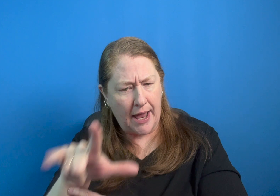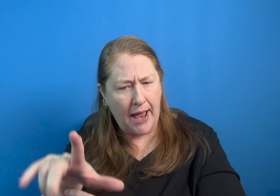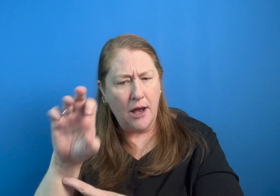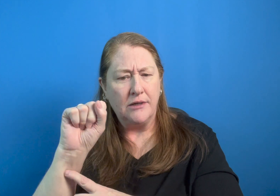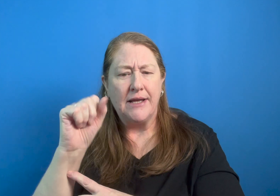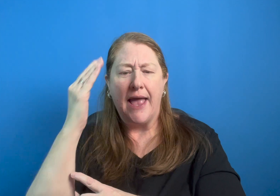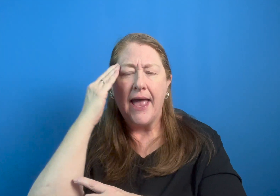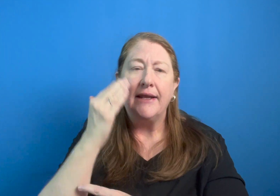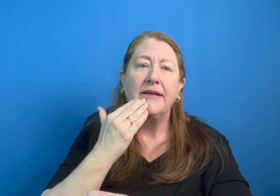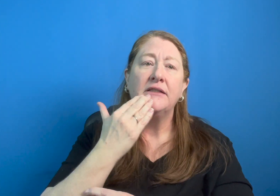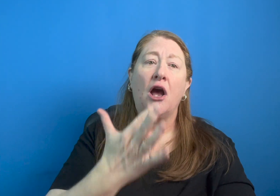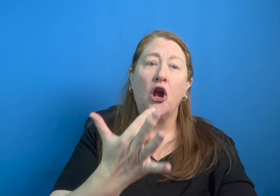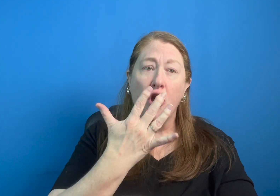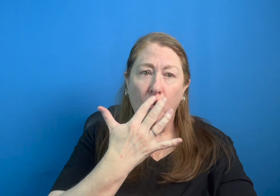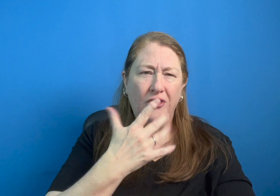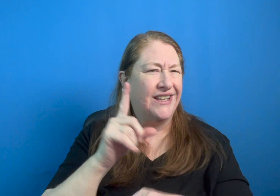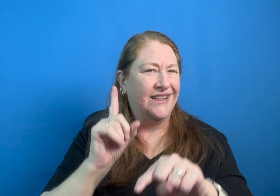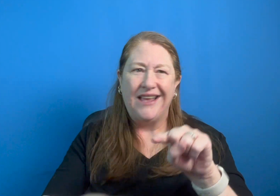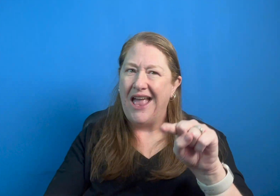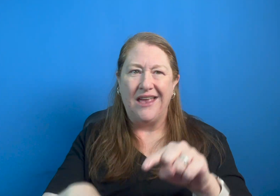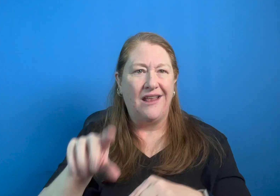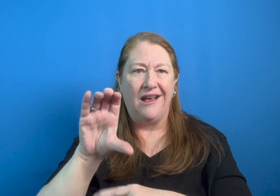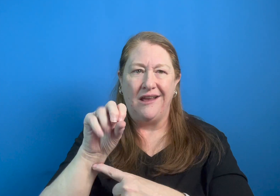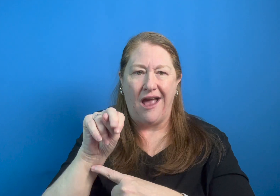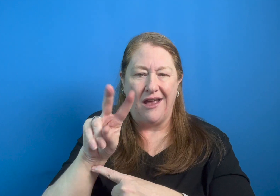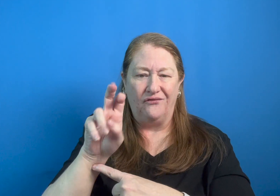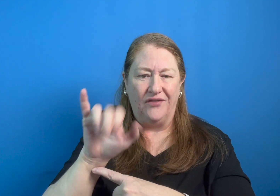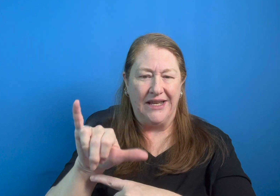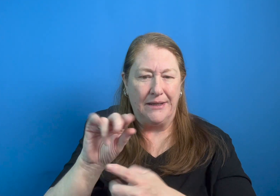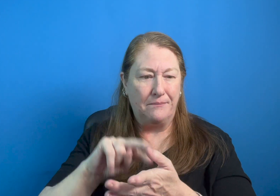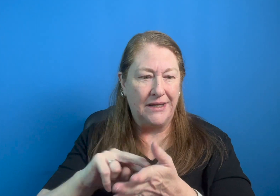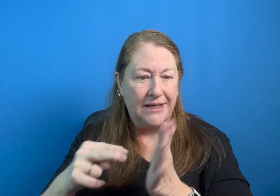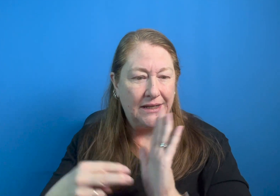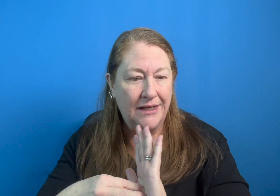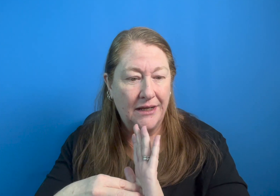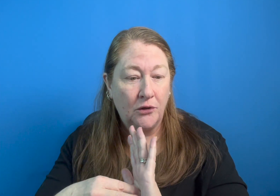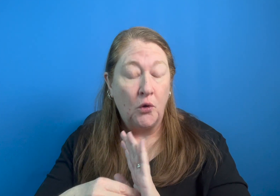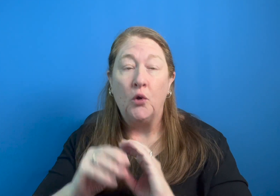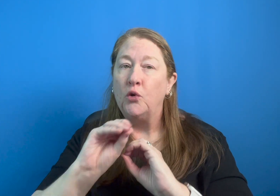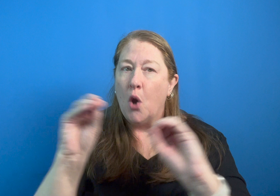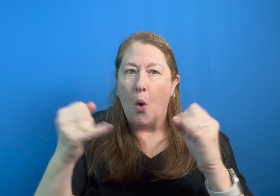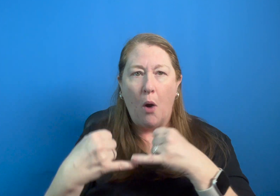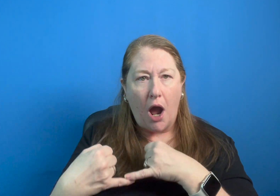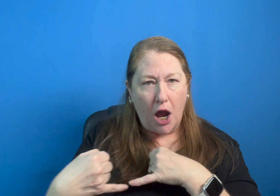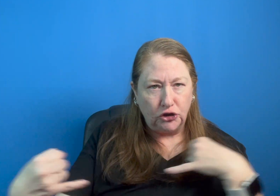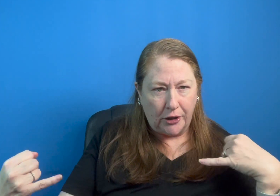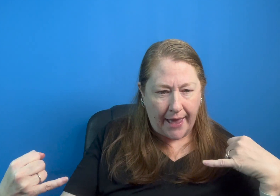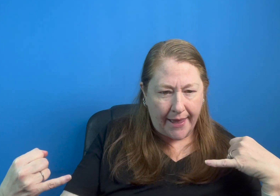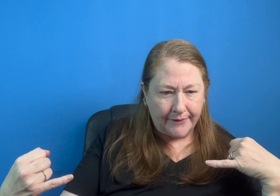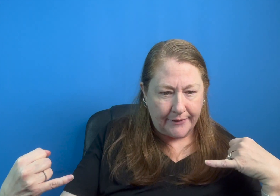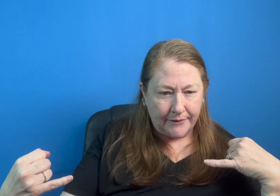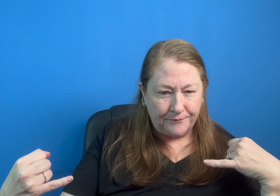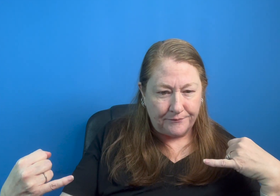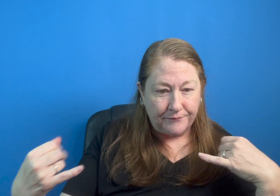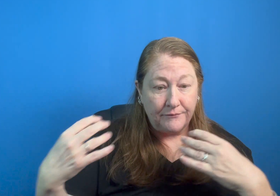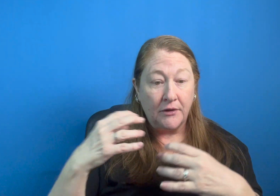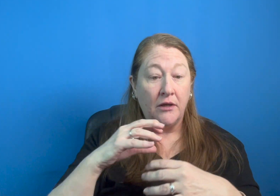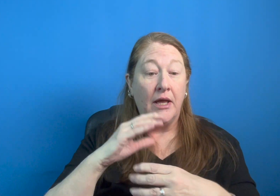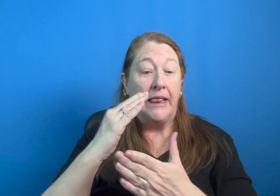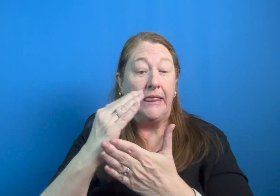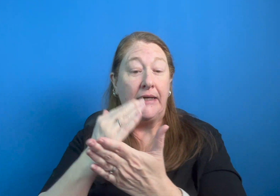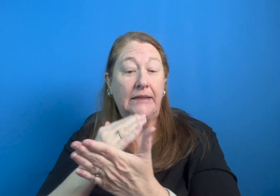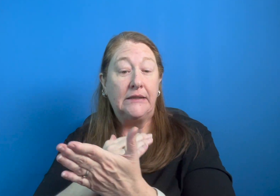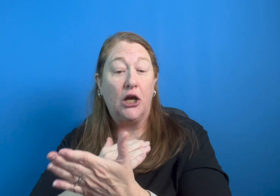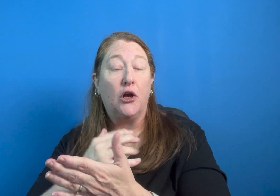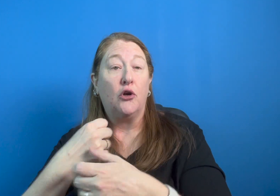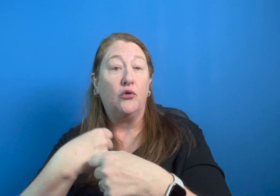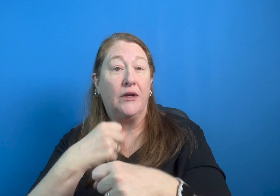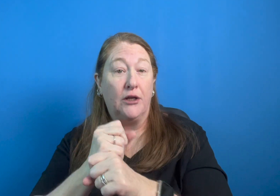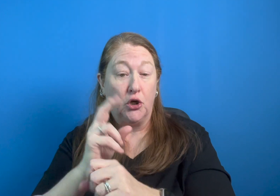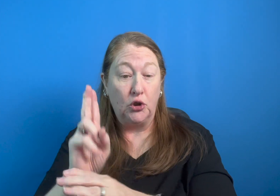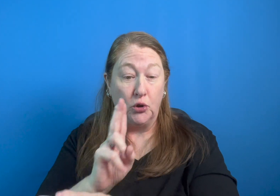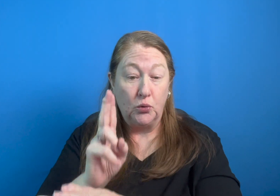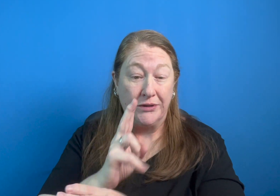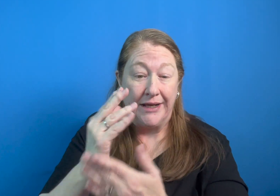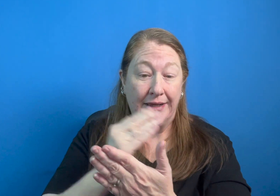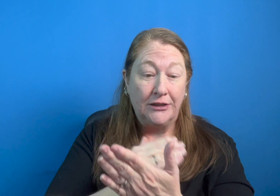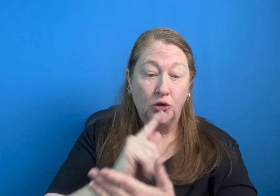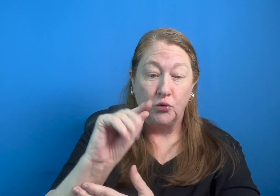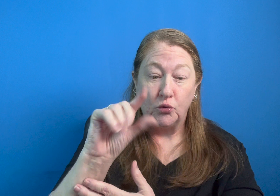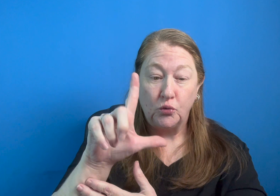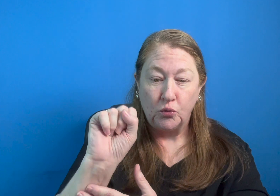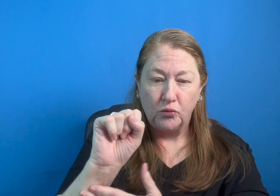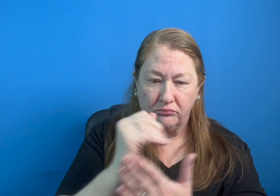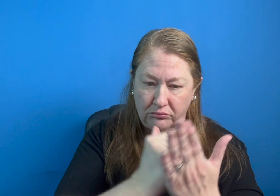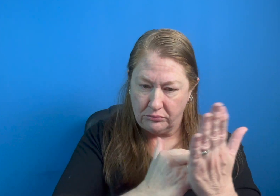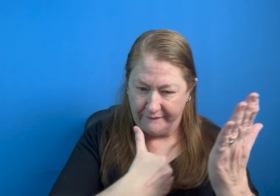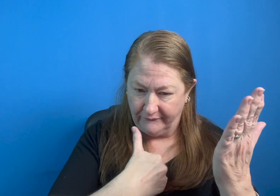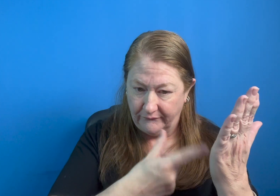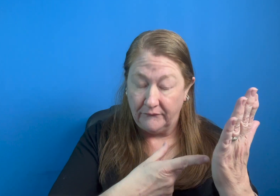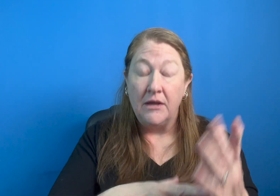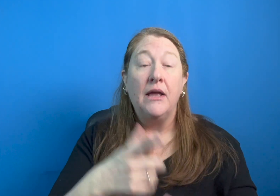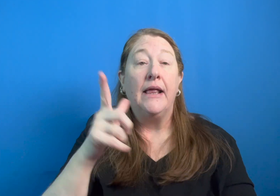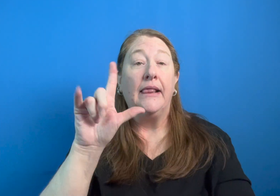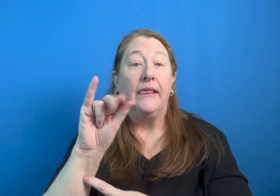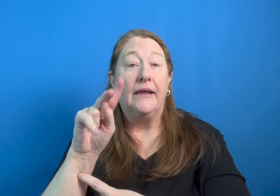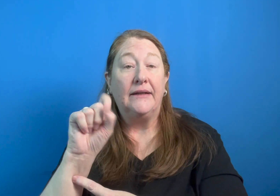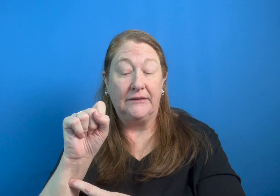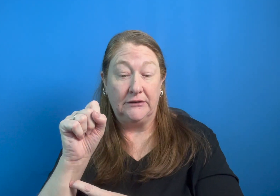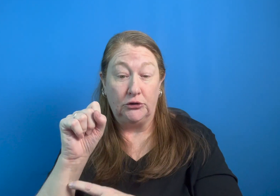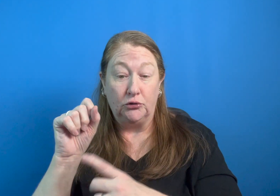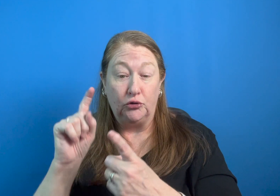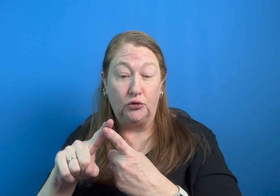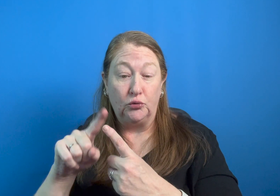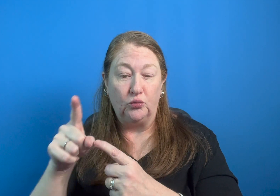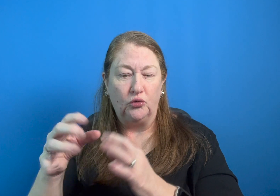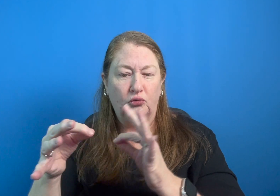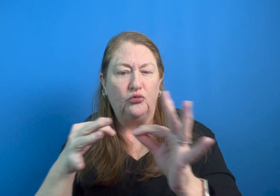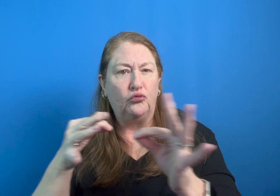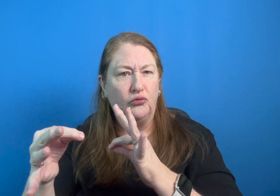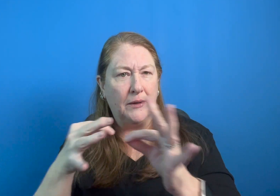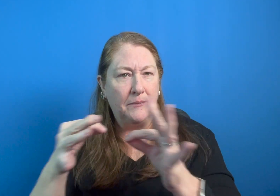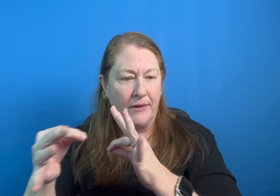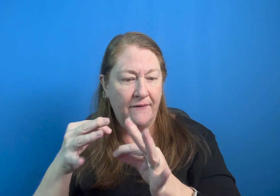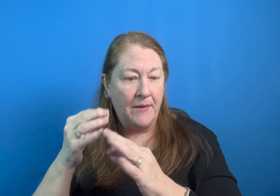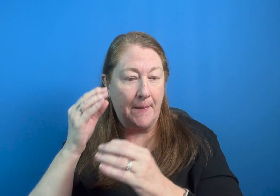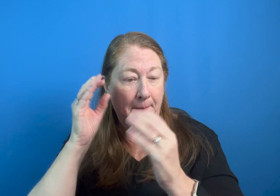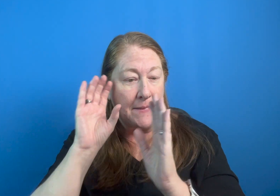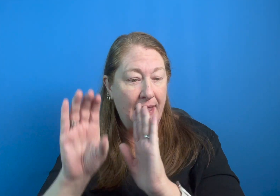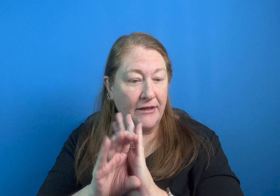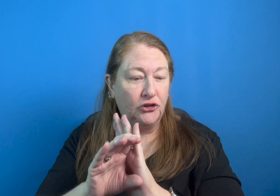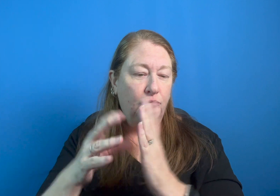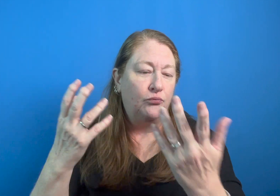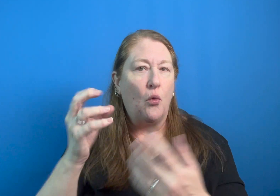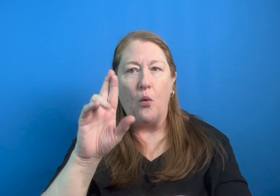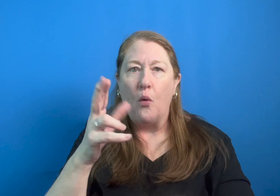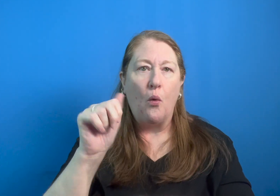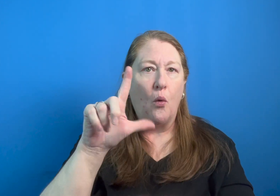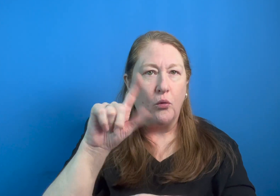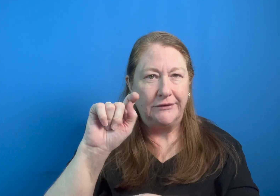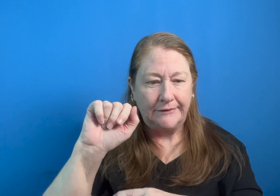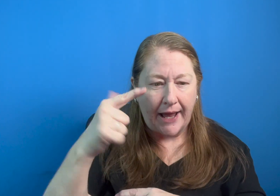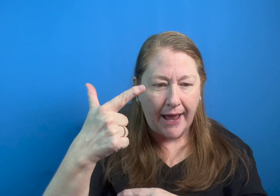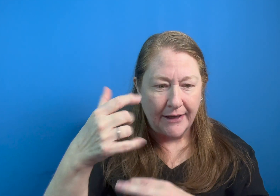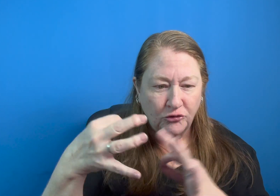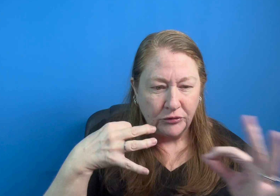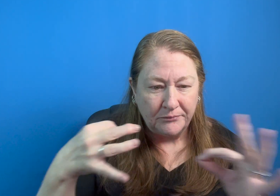styles, headings, color can’t convey meaning, no underlining, lists created using list tools, links are descriptive Images- alt-tag